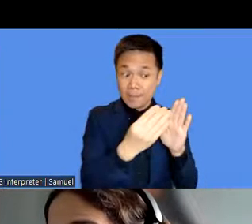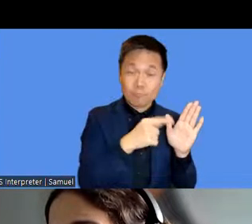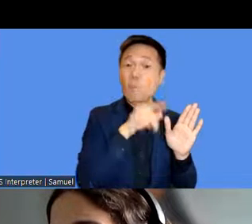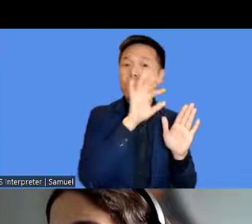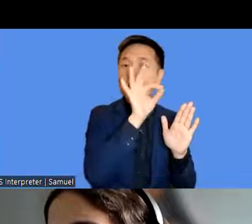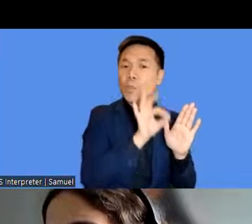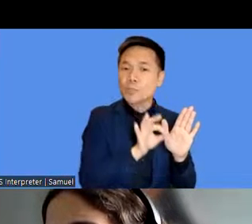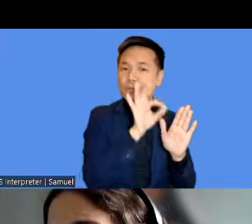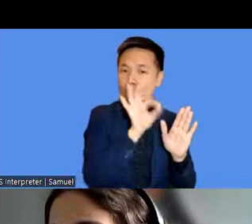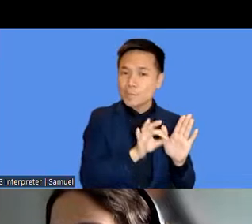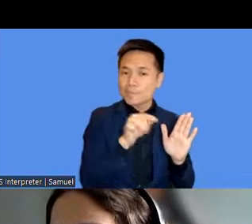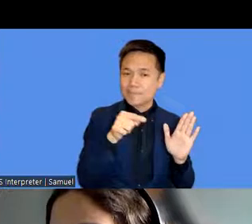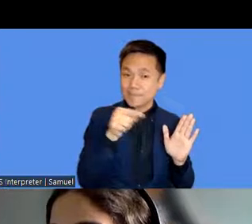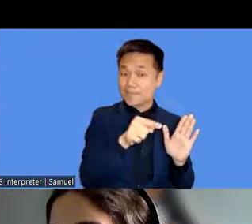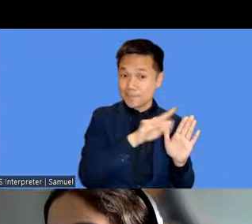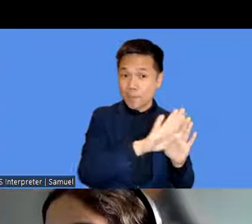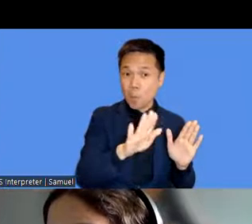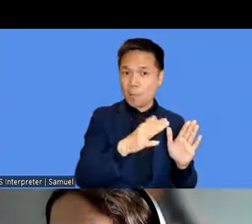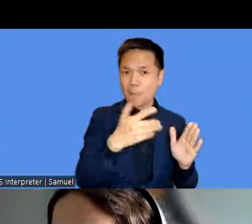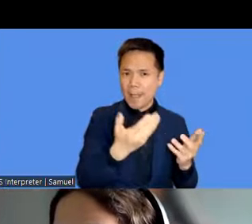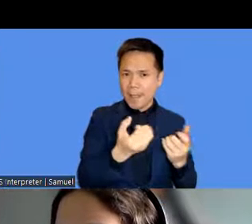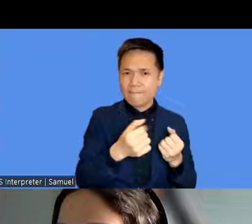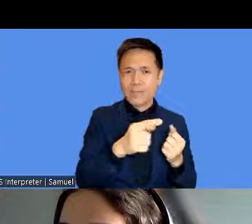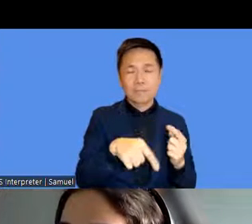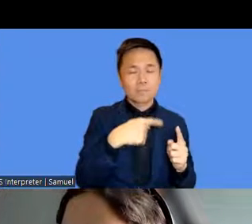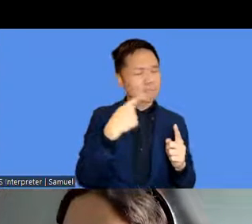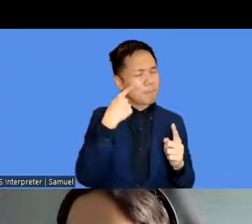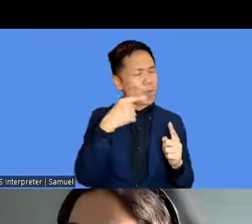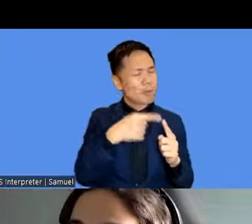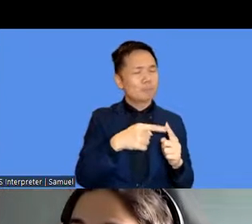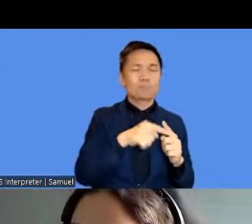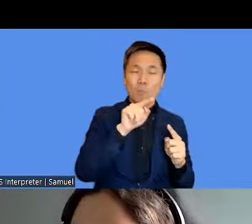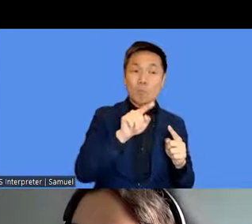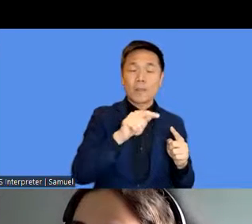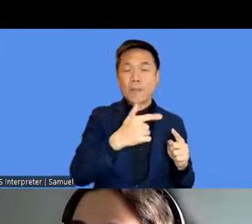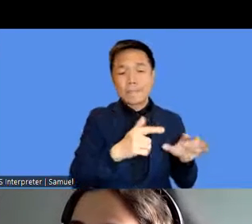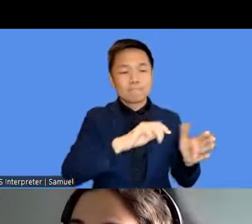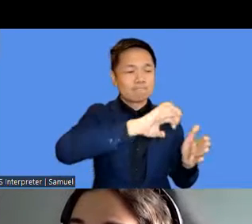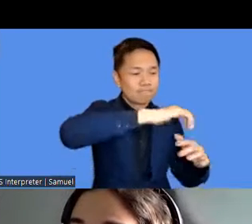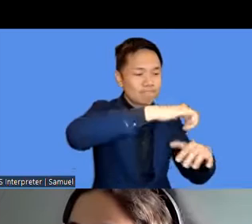that were responsible, the location of the projects, website, goals of the study, a little